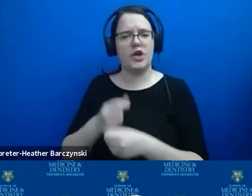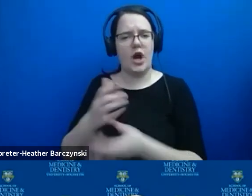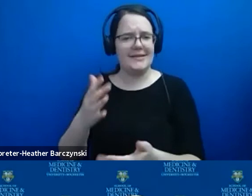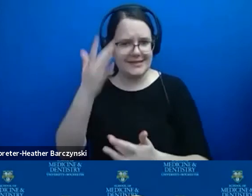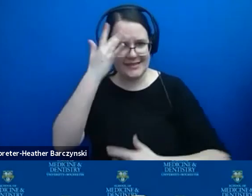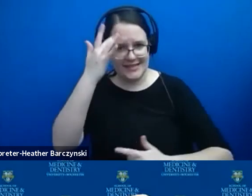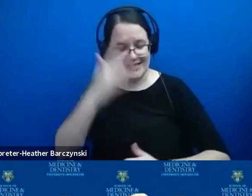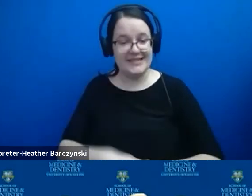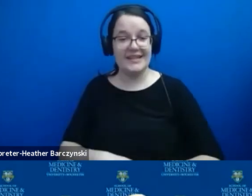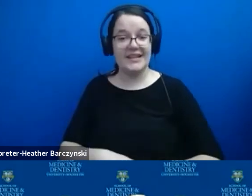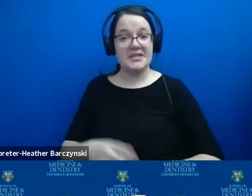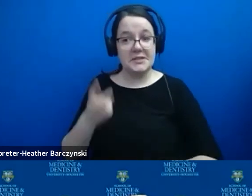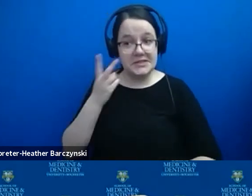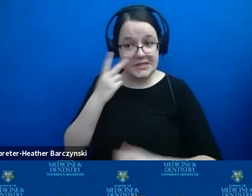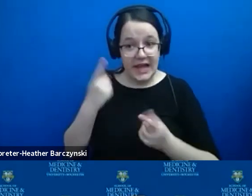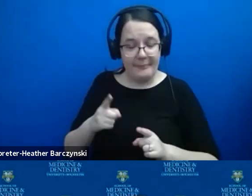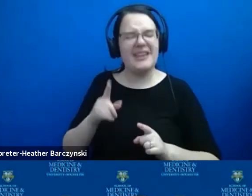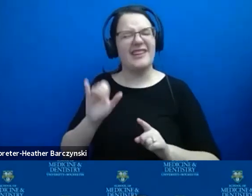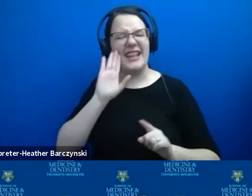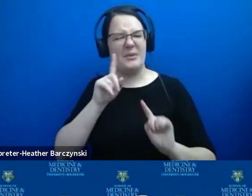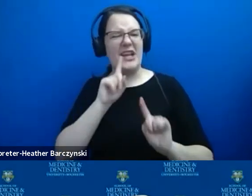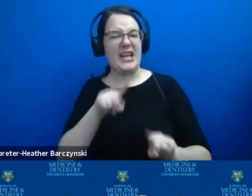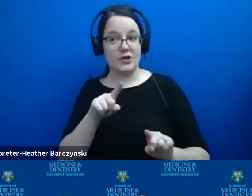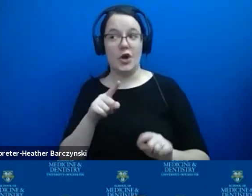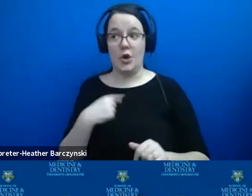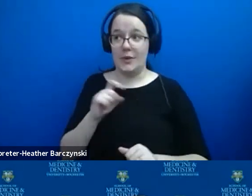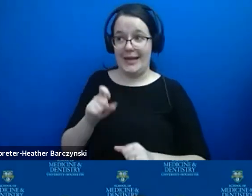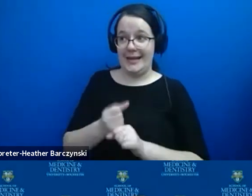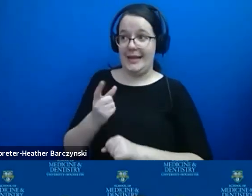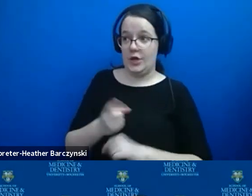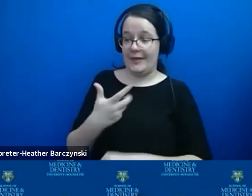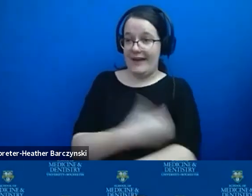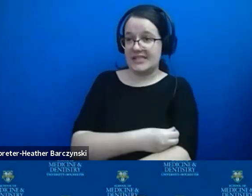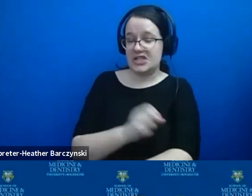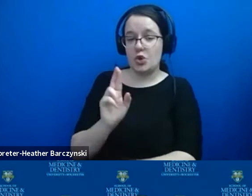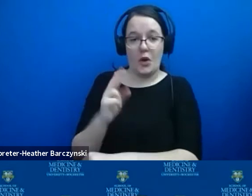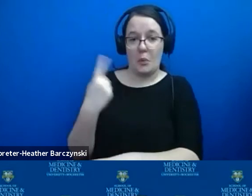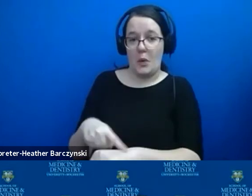the question as to whether or not we need yearly vaccinations or we can stop doing that thank you